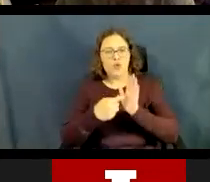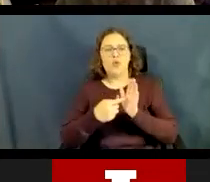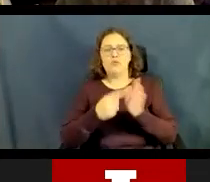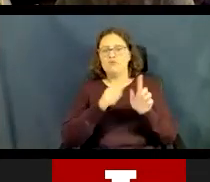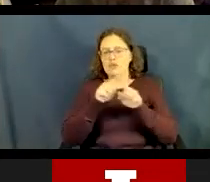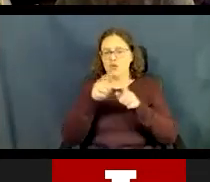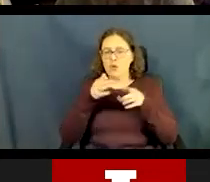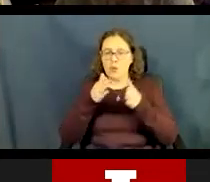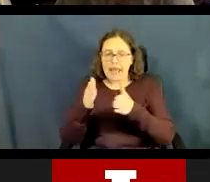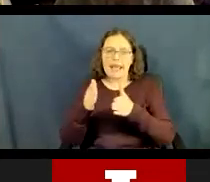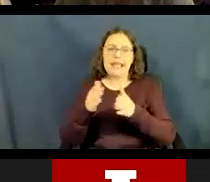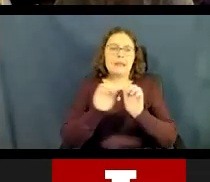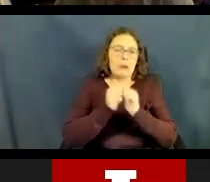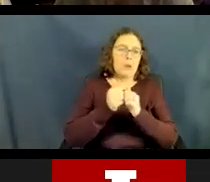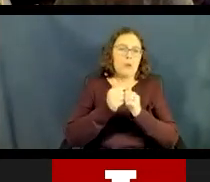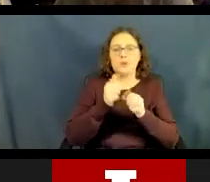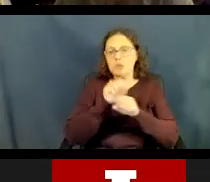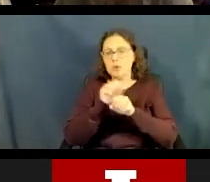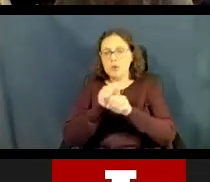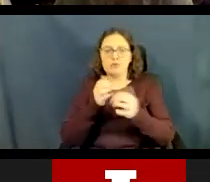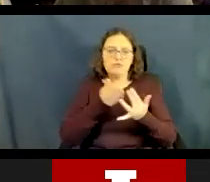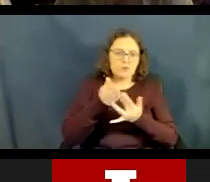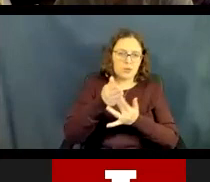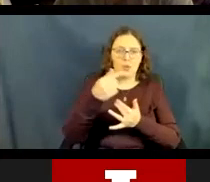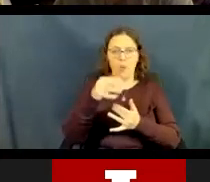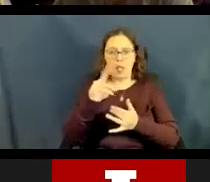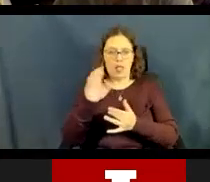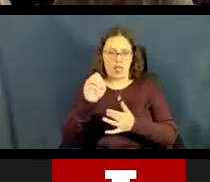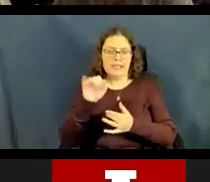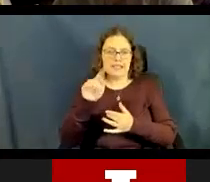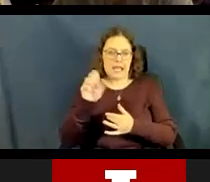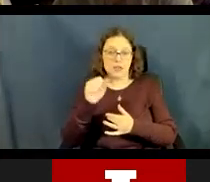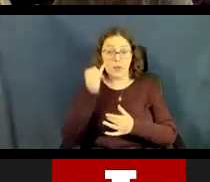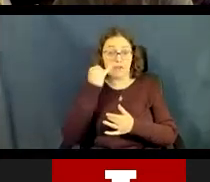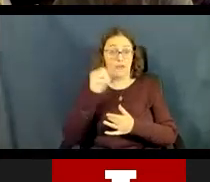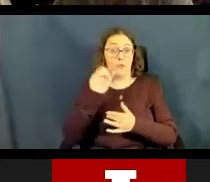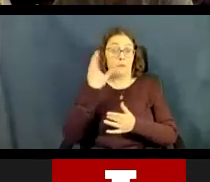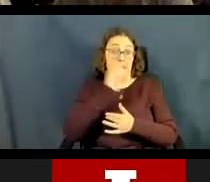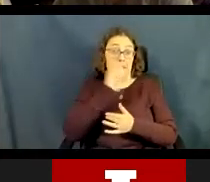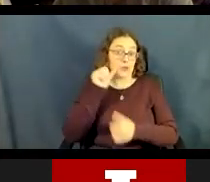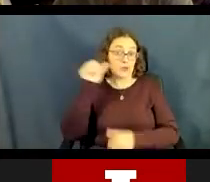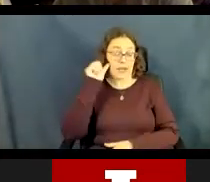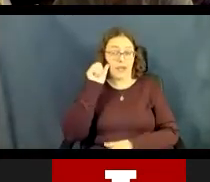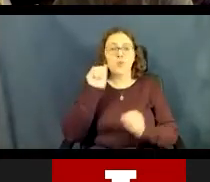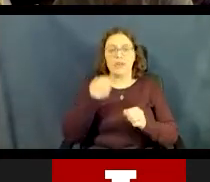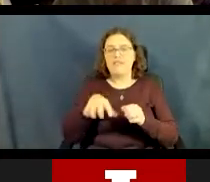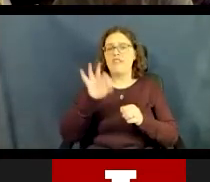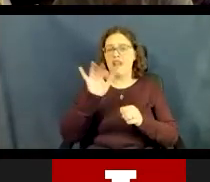. If you miss to that, you will be able to find that you embed it in the PowerPoint from